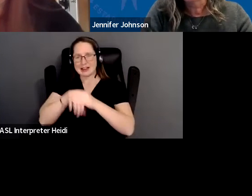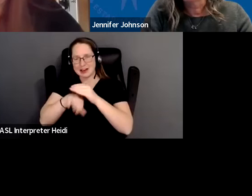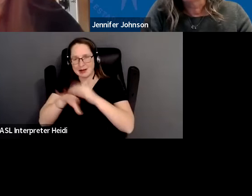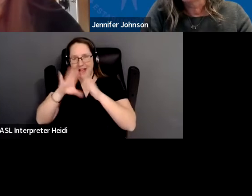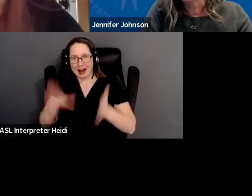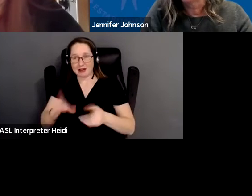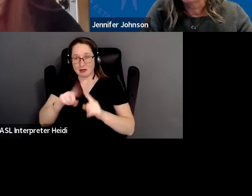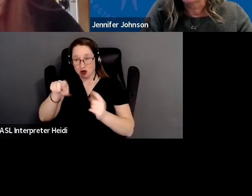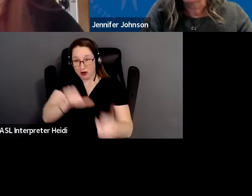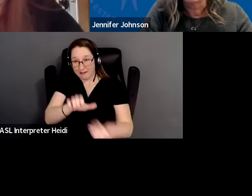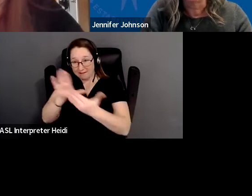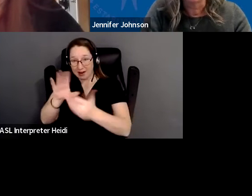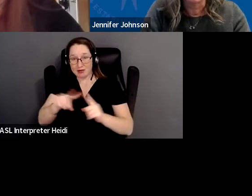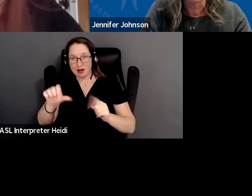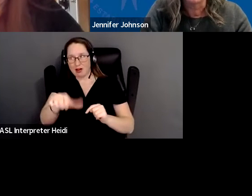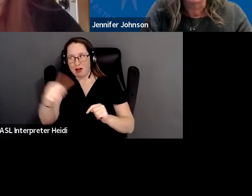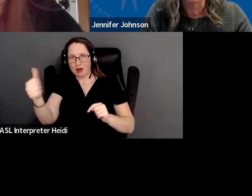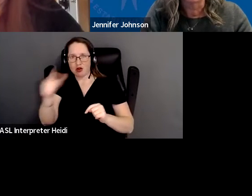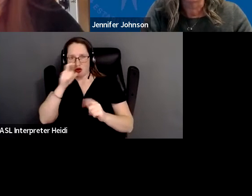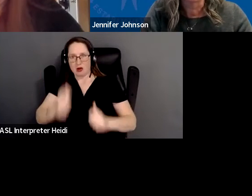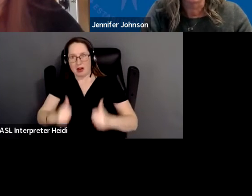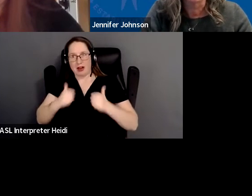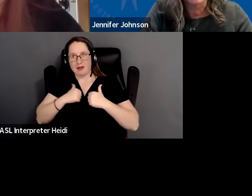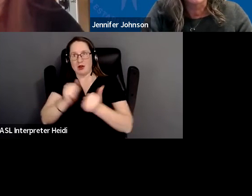but also others living with disabilities face,